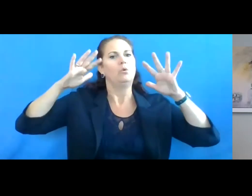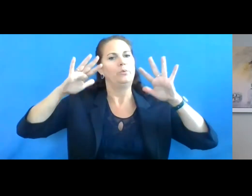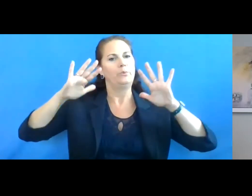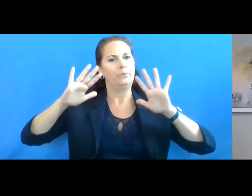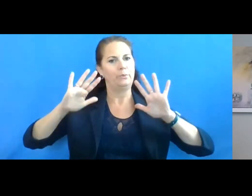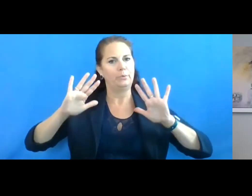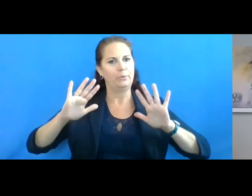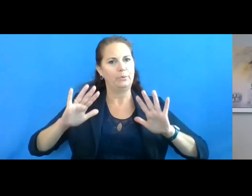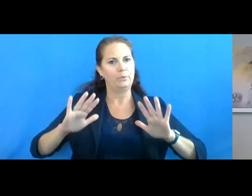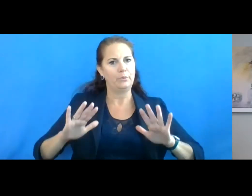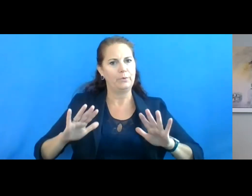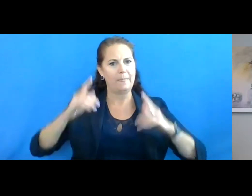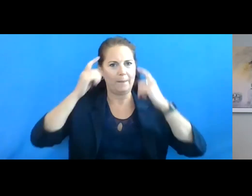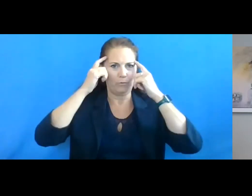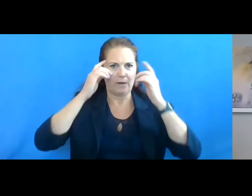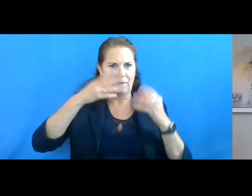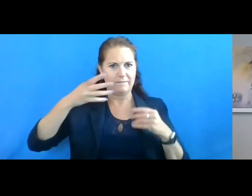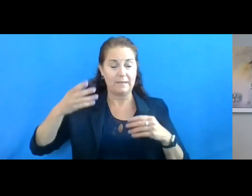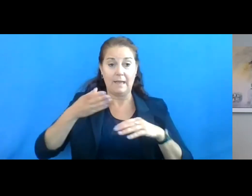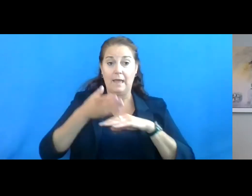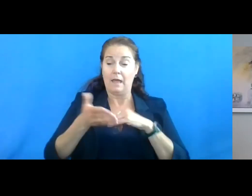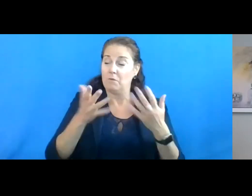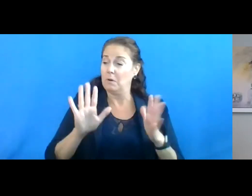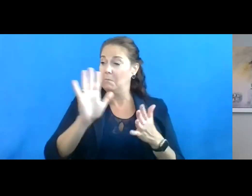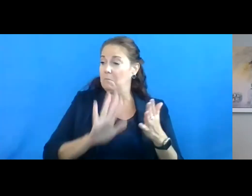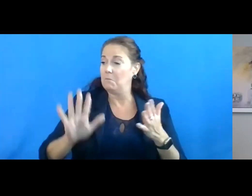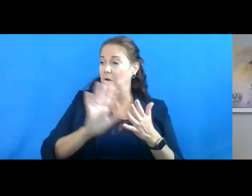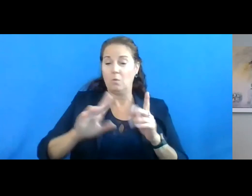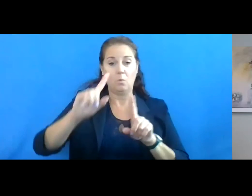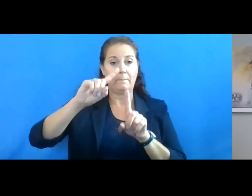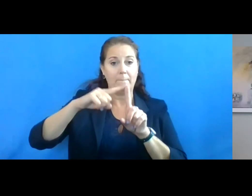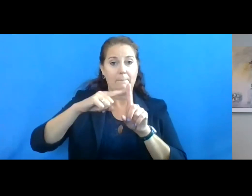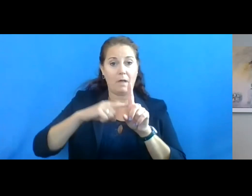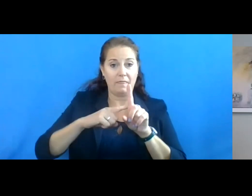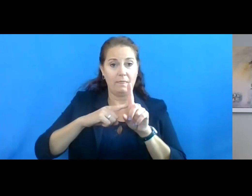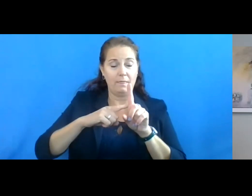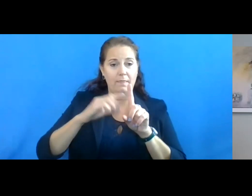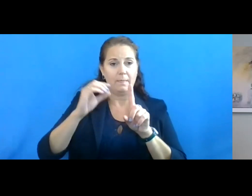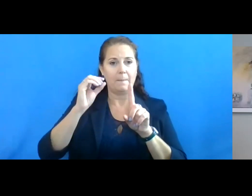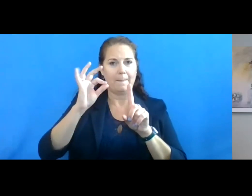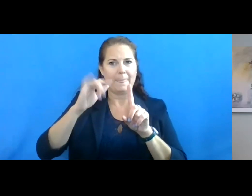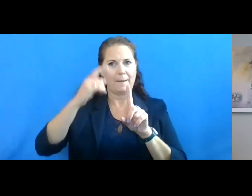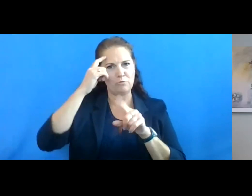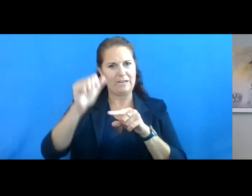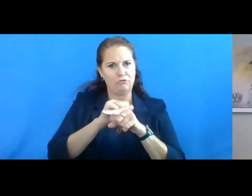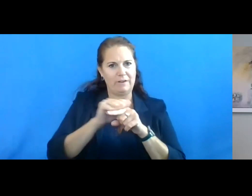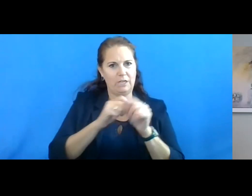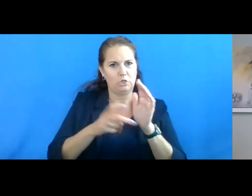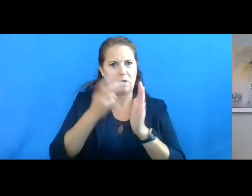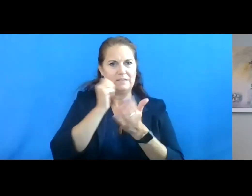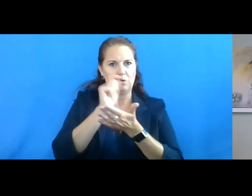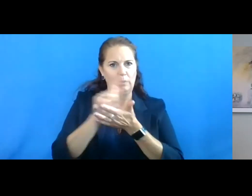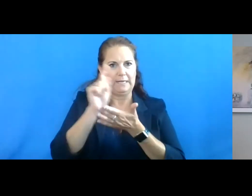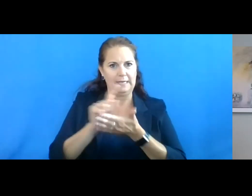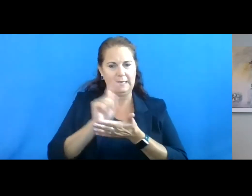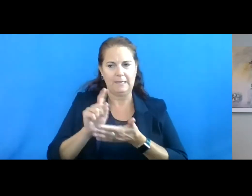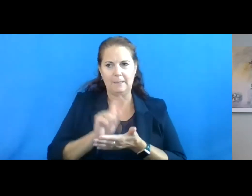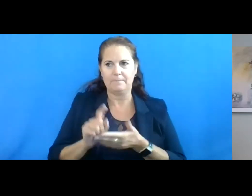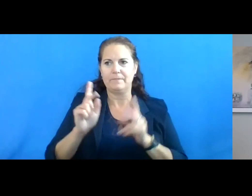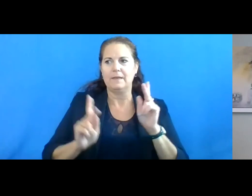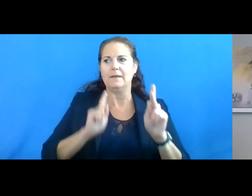What happened after about a month of this brain training twice a week, people began